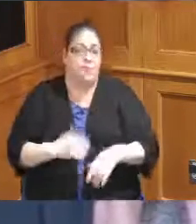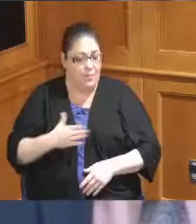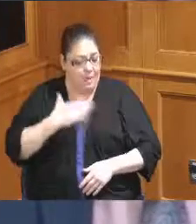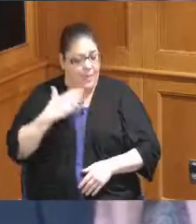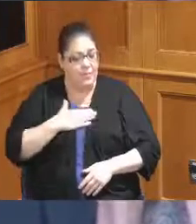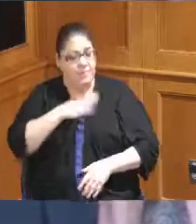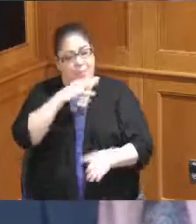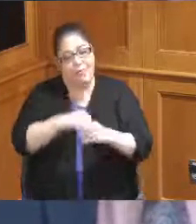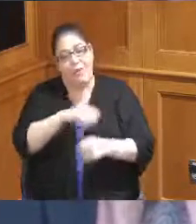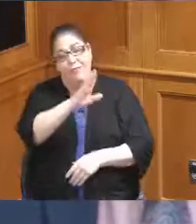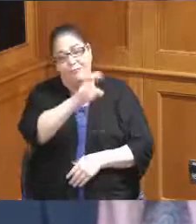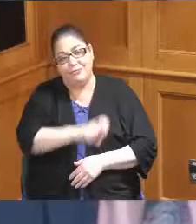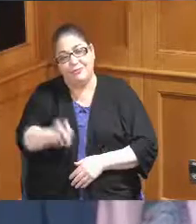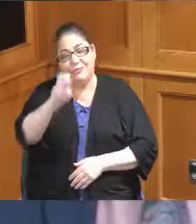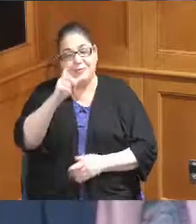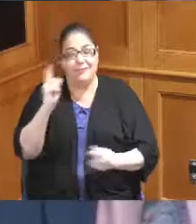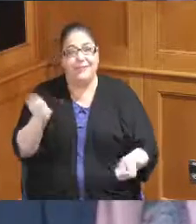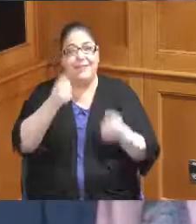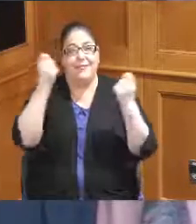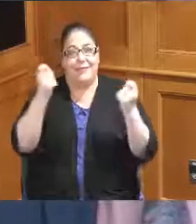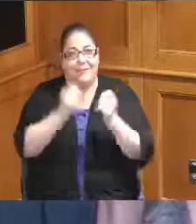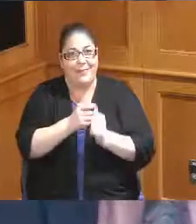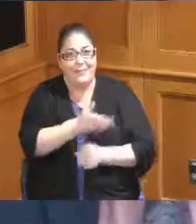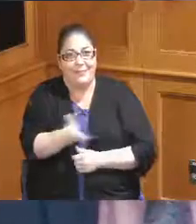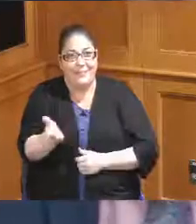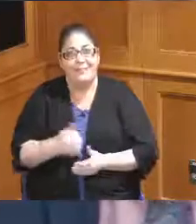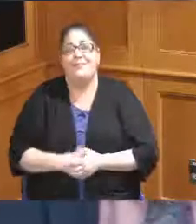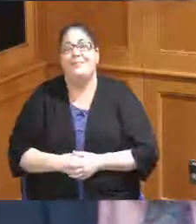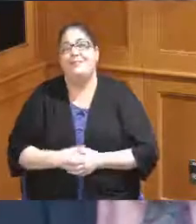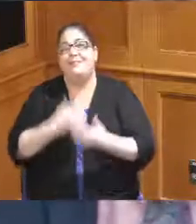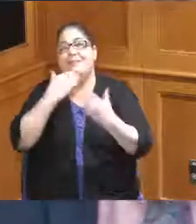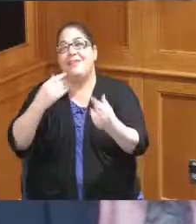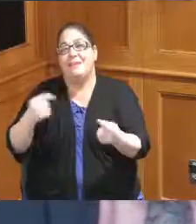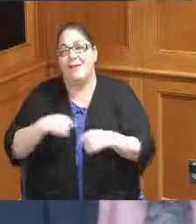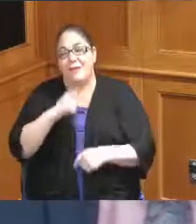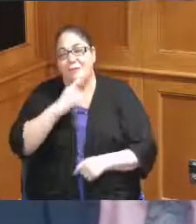journey as you celebrate the victory so thanks for being here we really appreciate it thank you